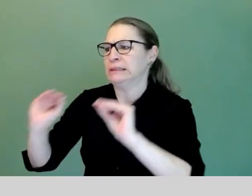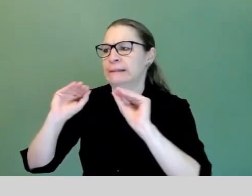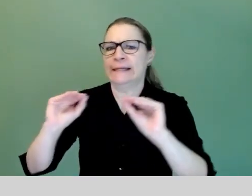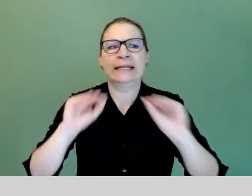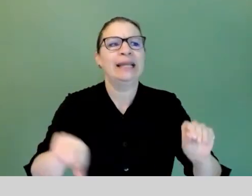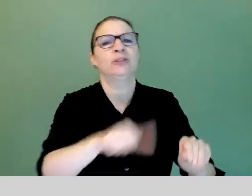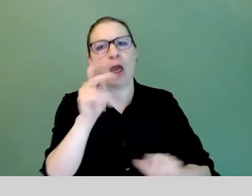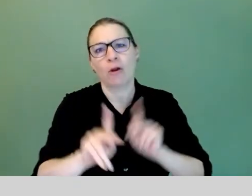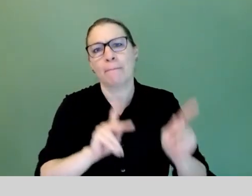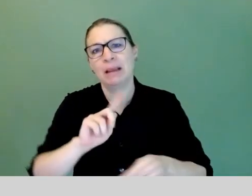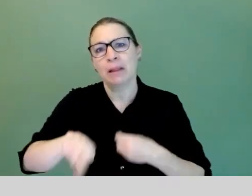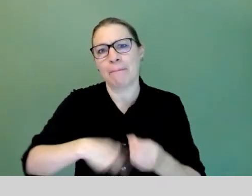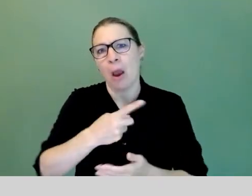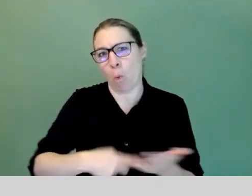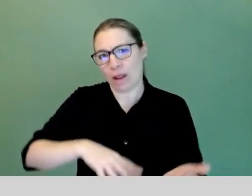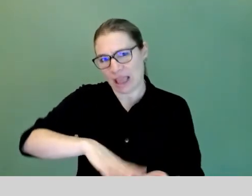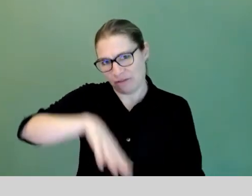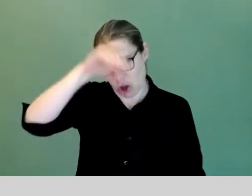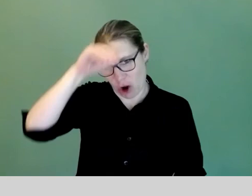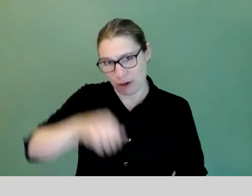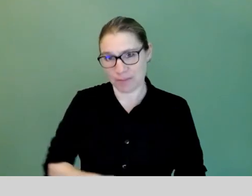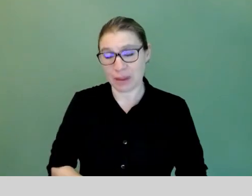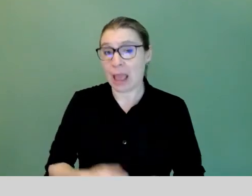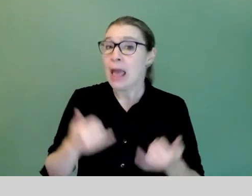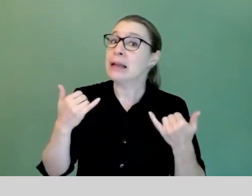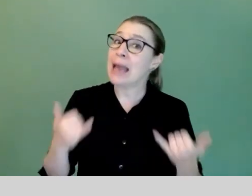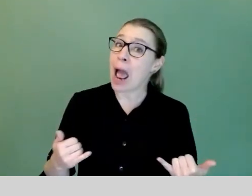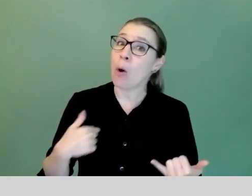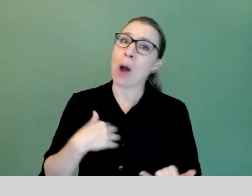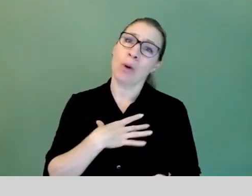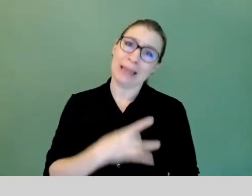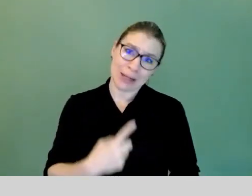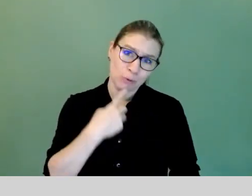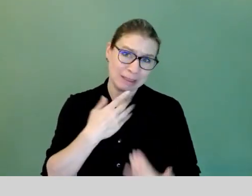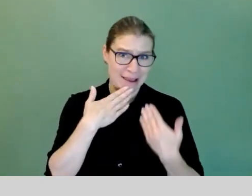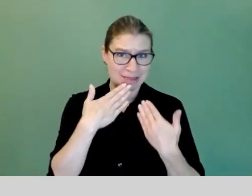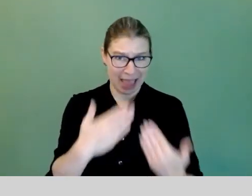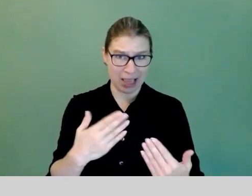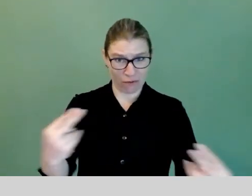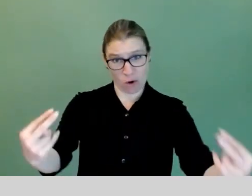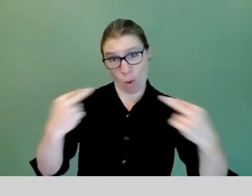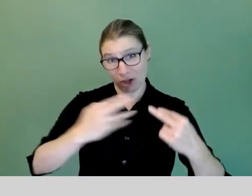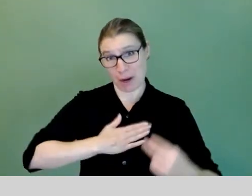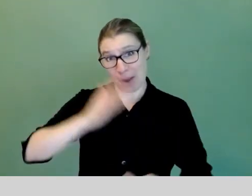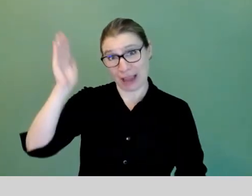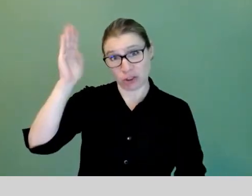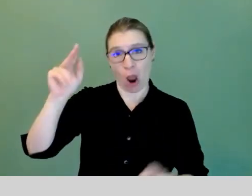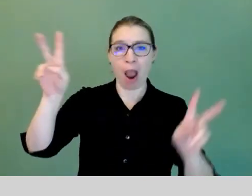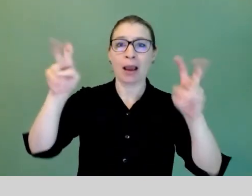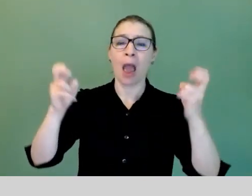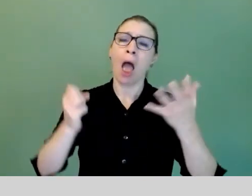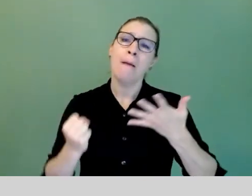to teach others about what they have learned. Now I'd like to take some time to thank you all for coming to my talk,